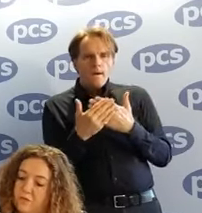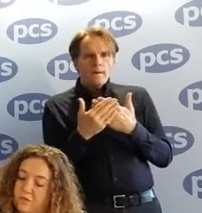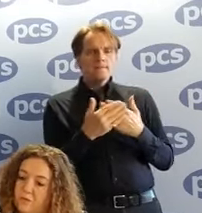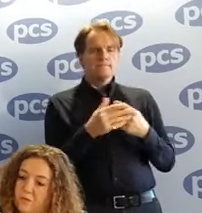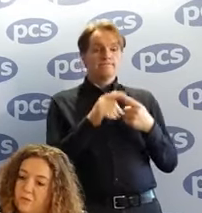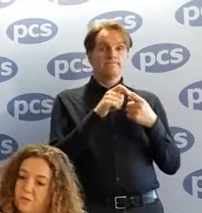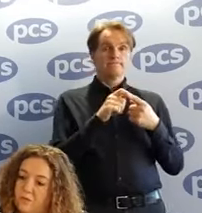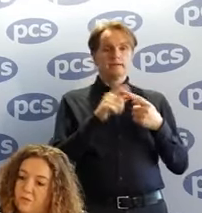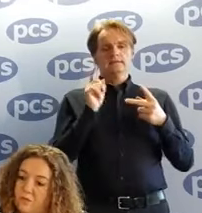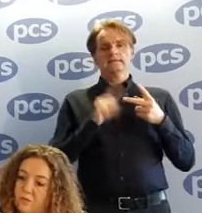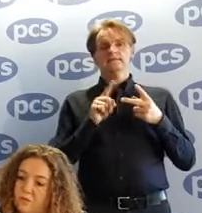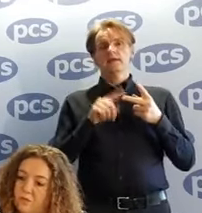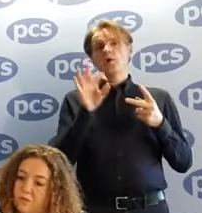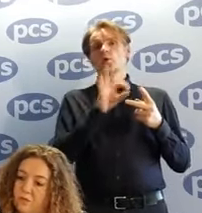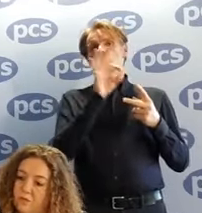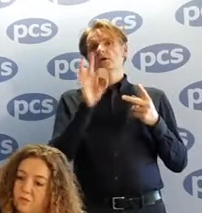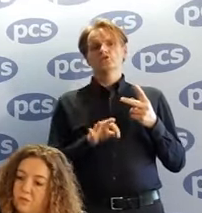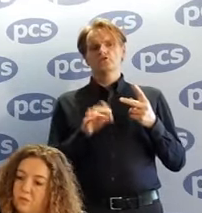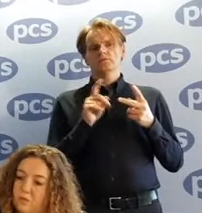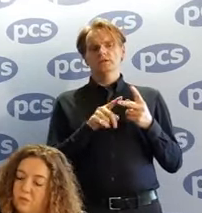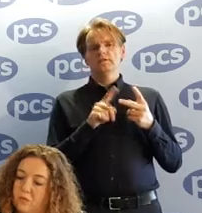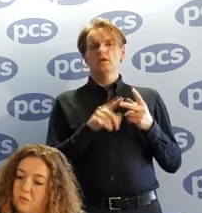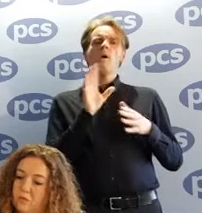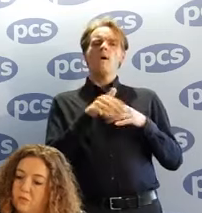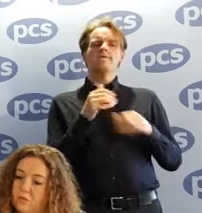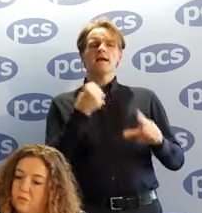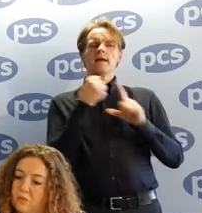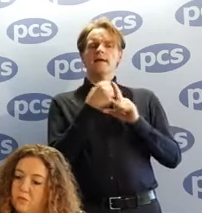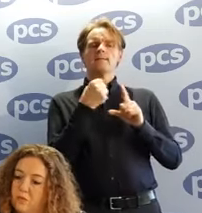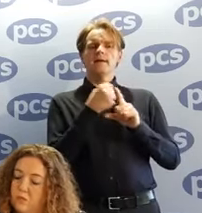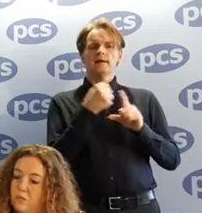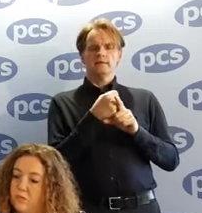of the questions we had in on the wider campaign was that reps have been asked